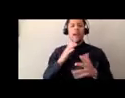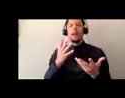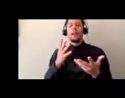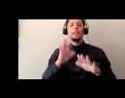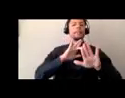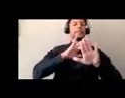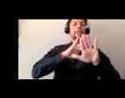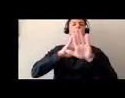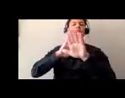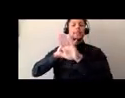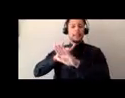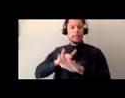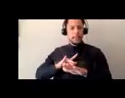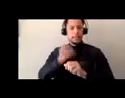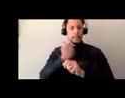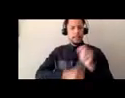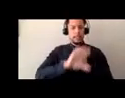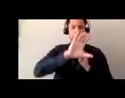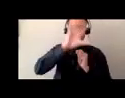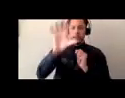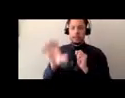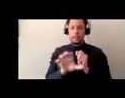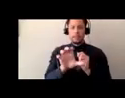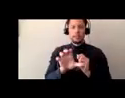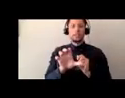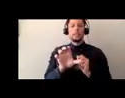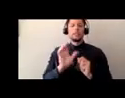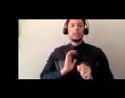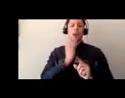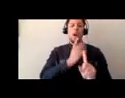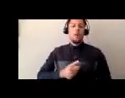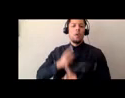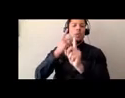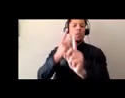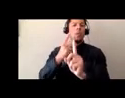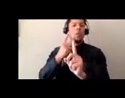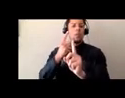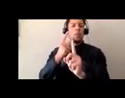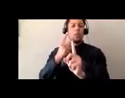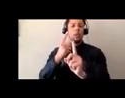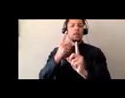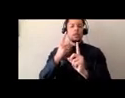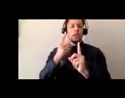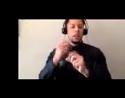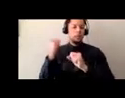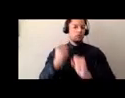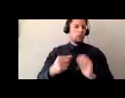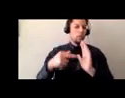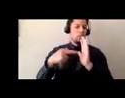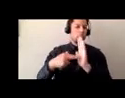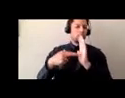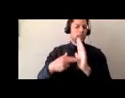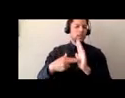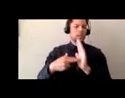And our role is to have this representation with the DAN coalition bring that equality,